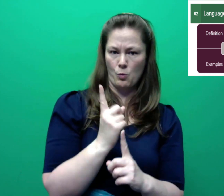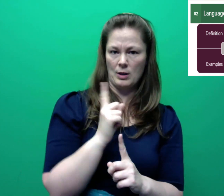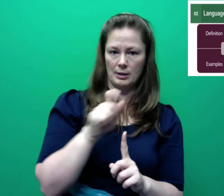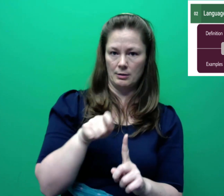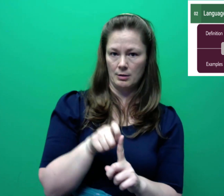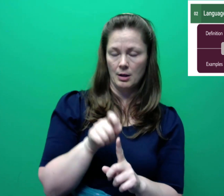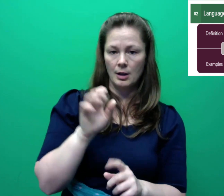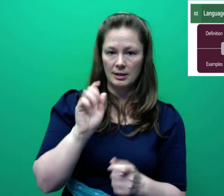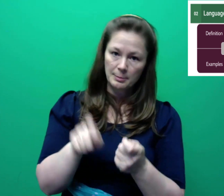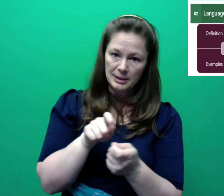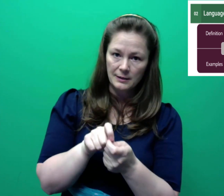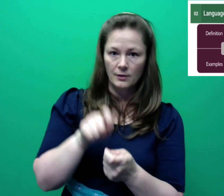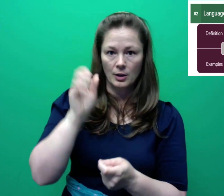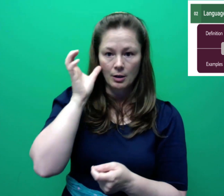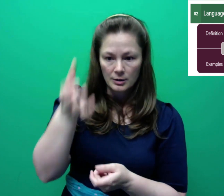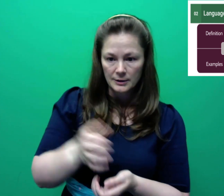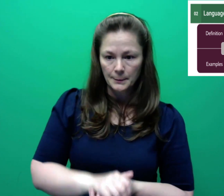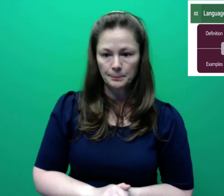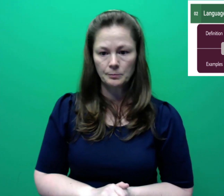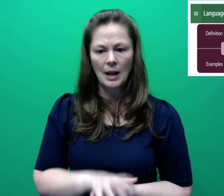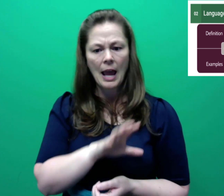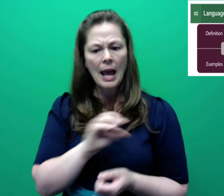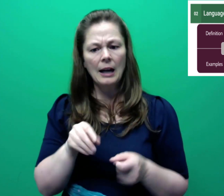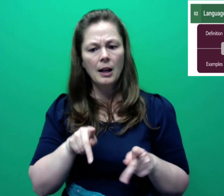any language.